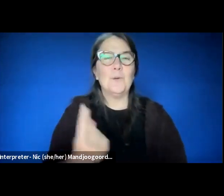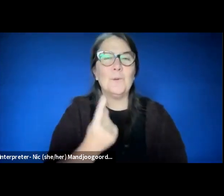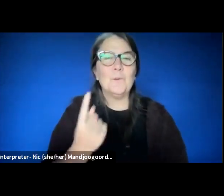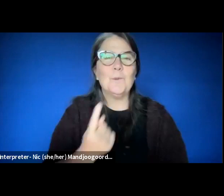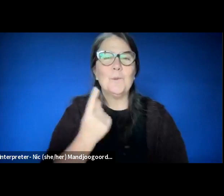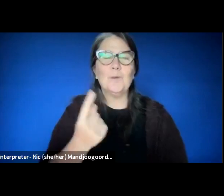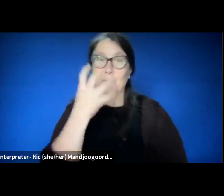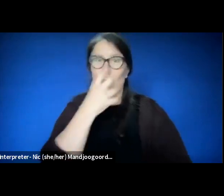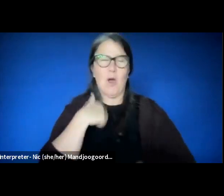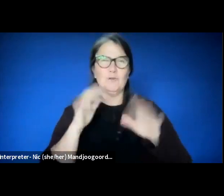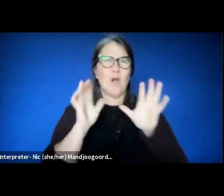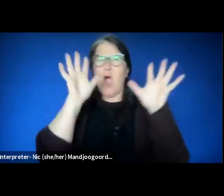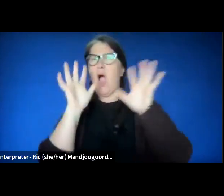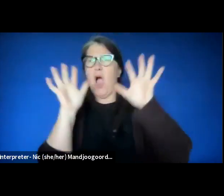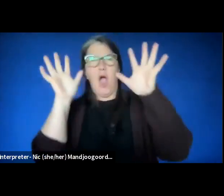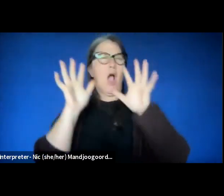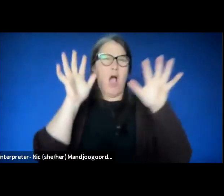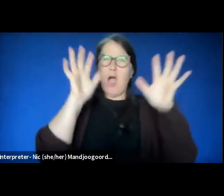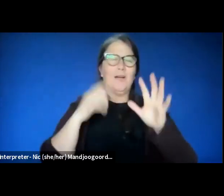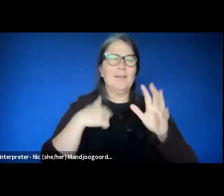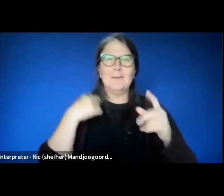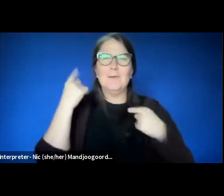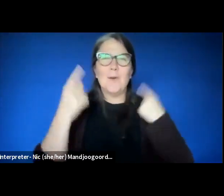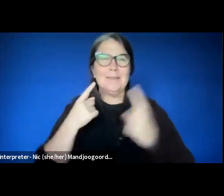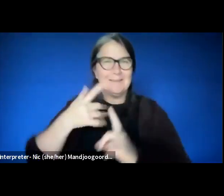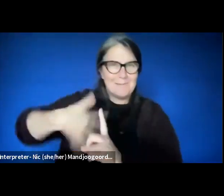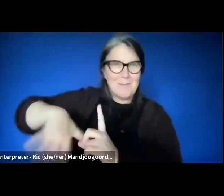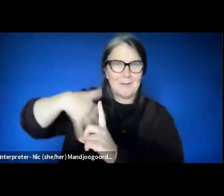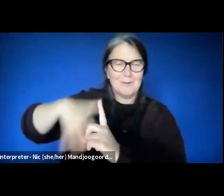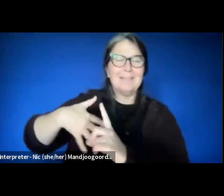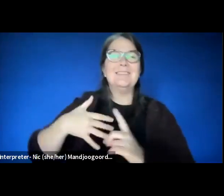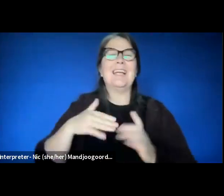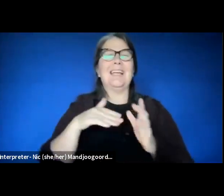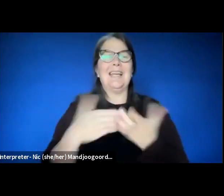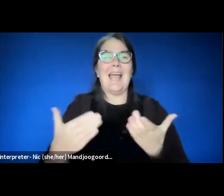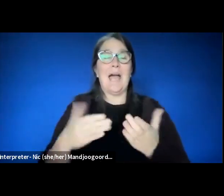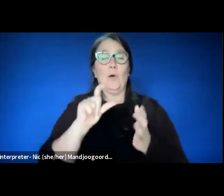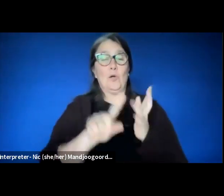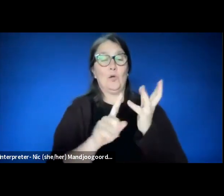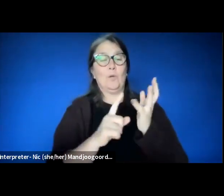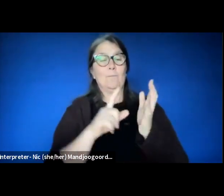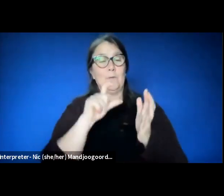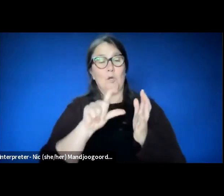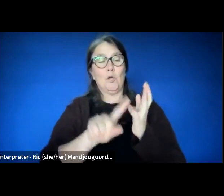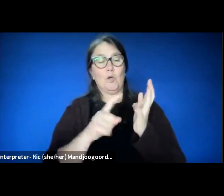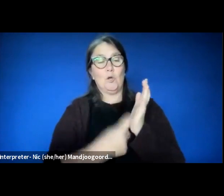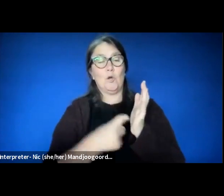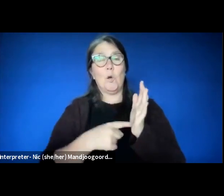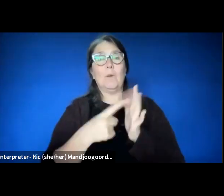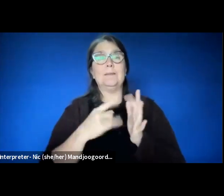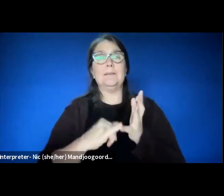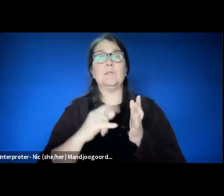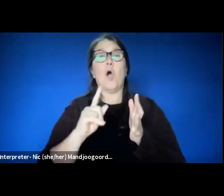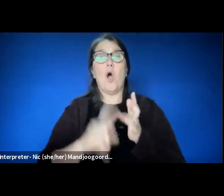And now we'll be heading. Sorry celebrations coming through will be heading over to cash through will be heading over to